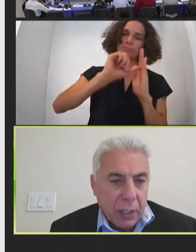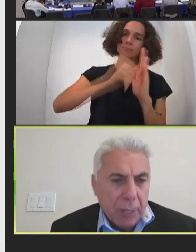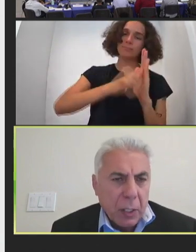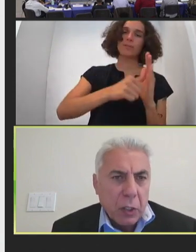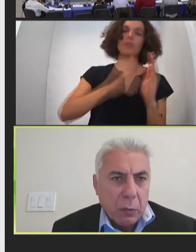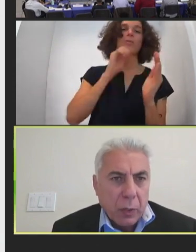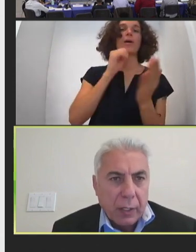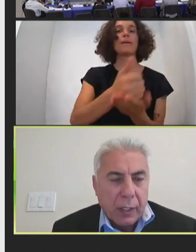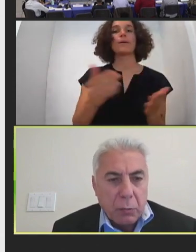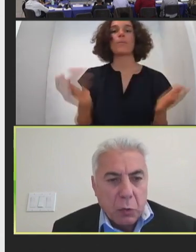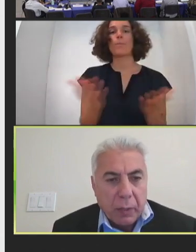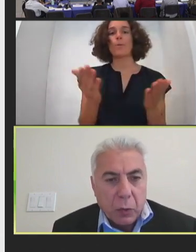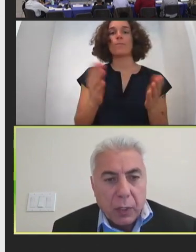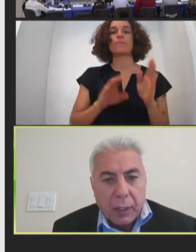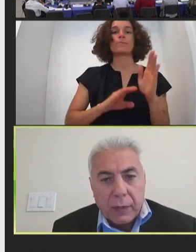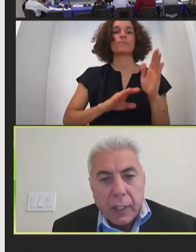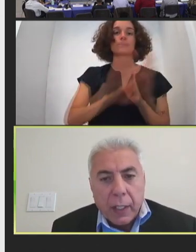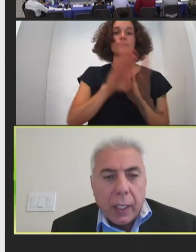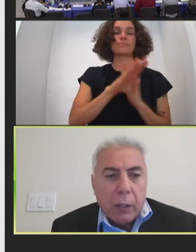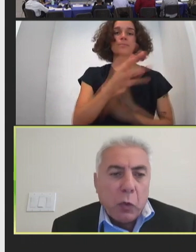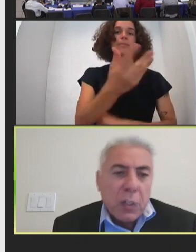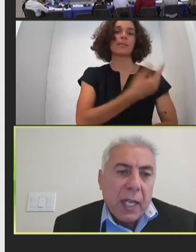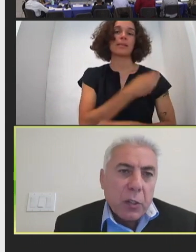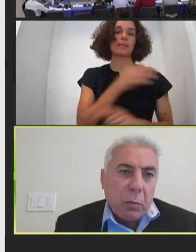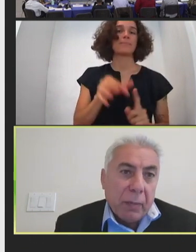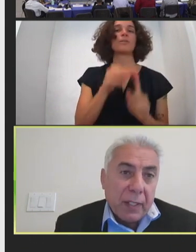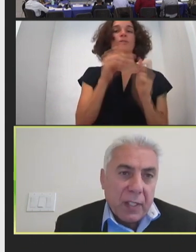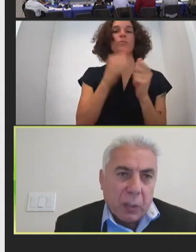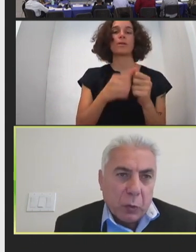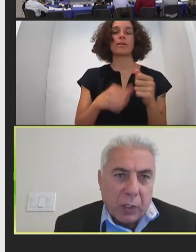especially when it comes to minorities. And of course, it has to be multisectoral.